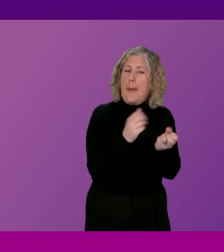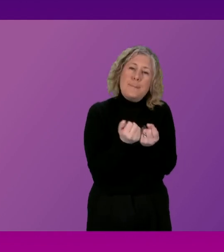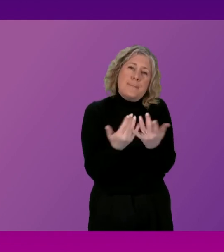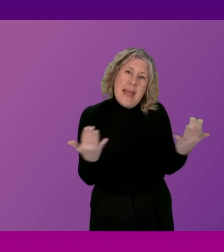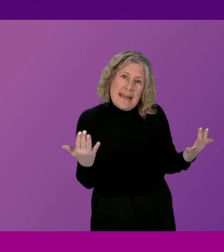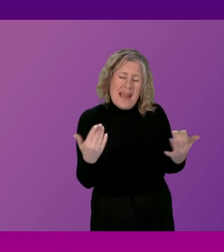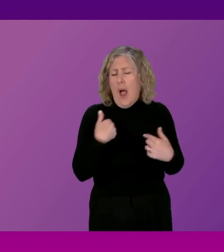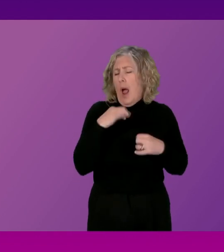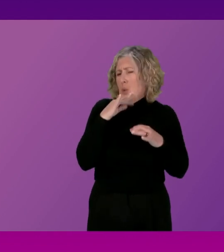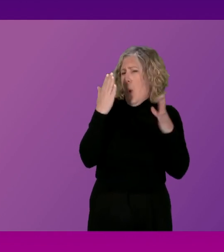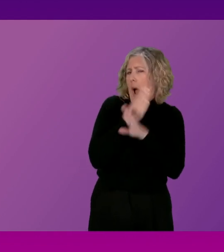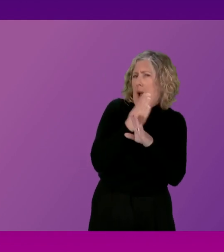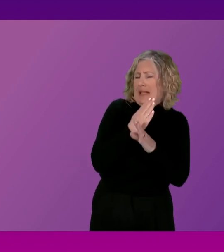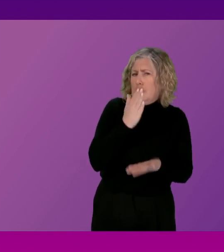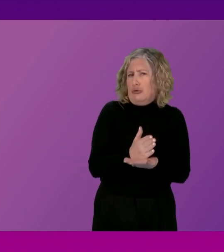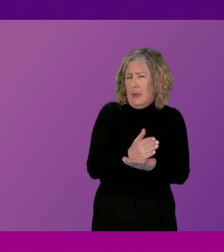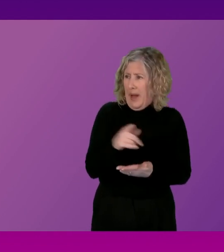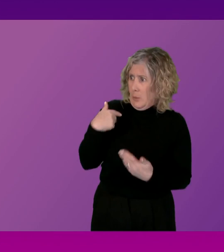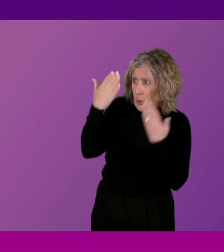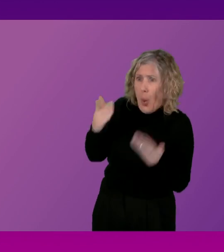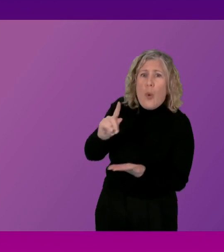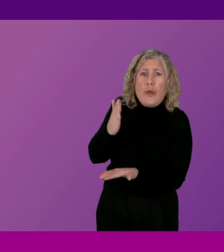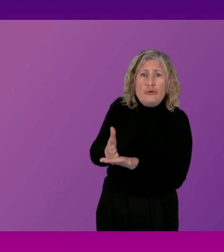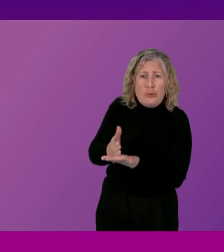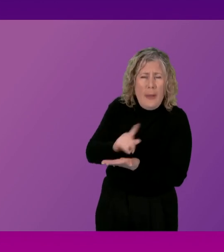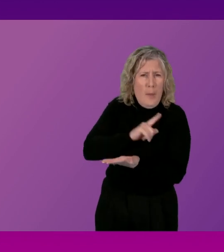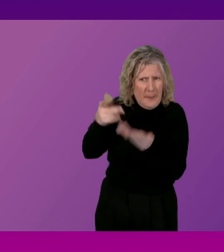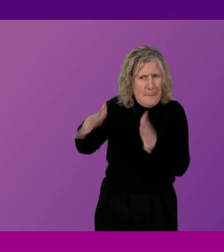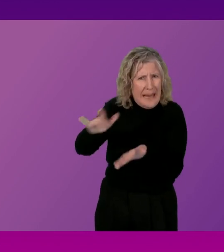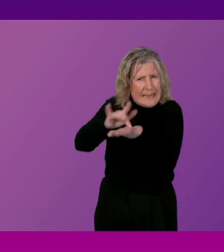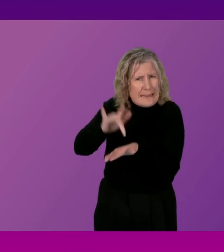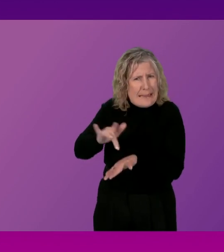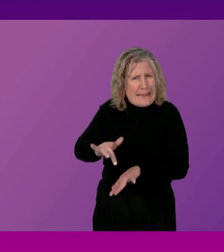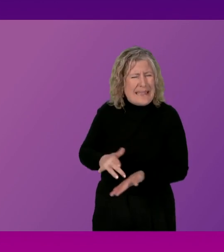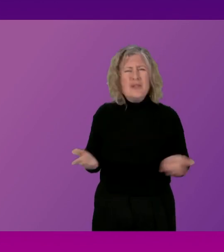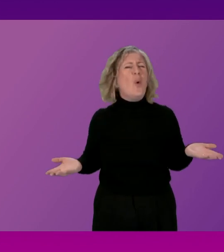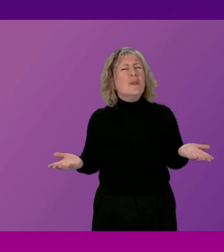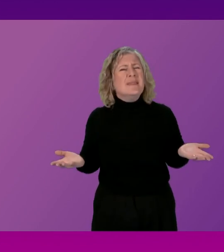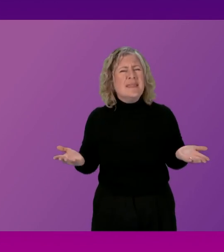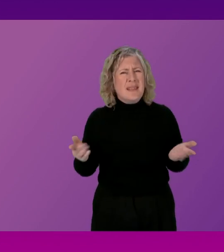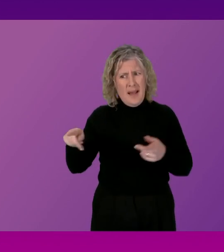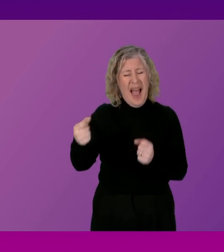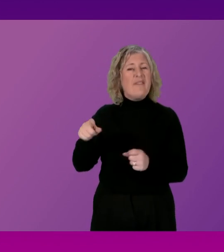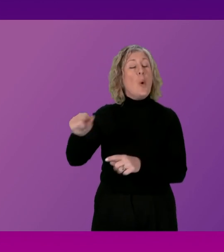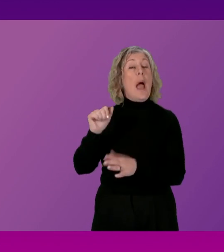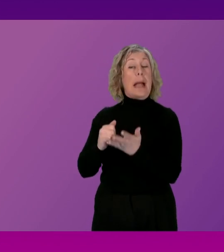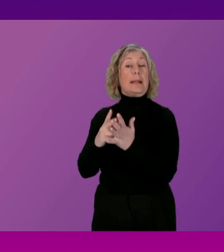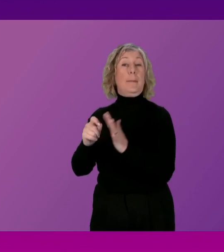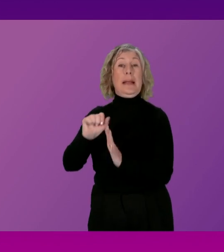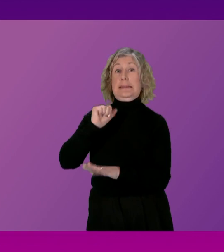We do not know what the truth is, because messages have been deleted, and they have been deleted because of a policy of the SNP Government.